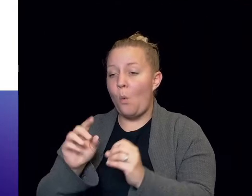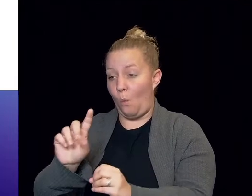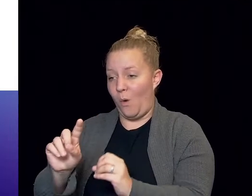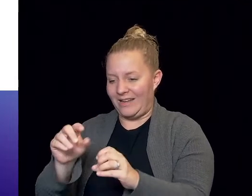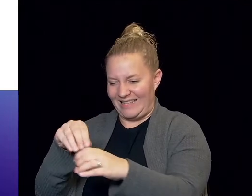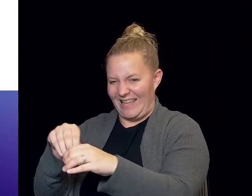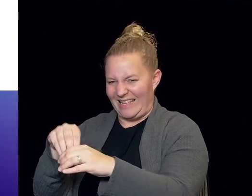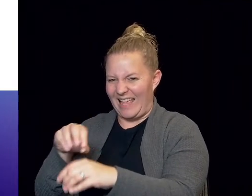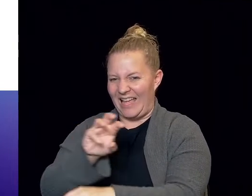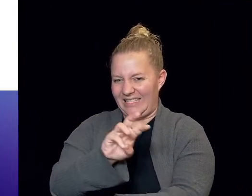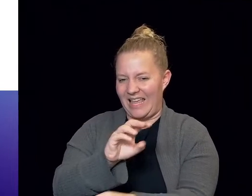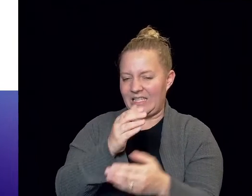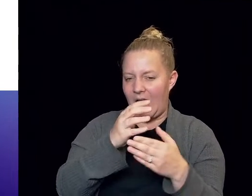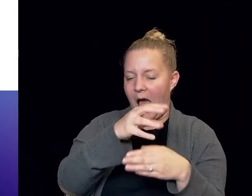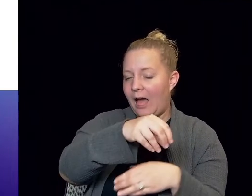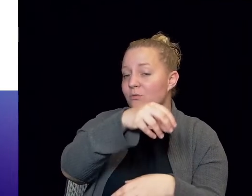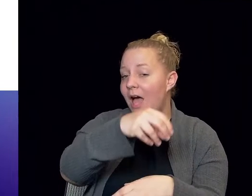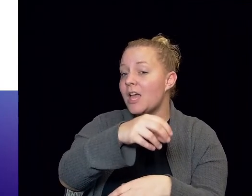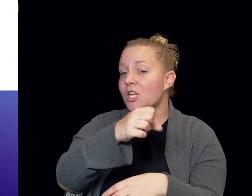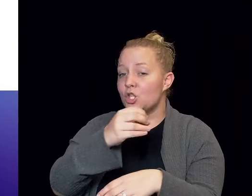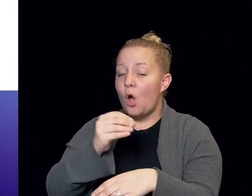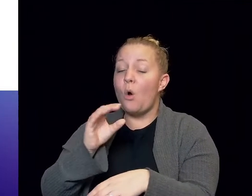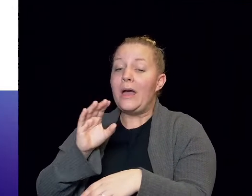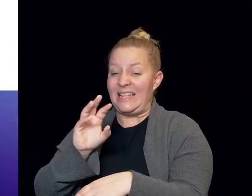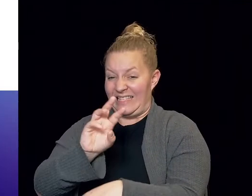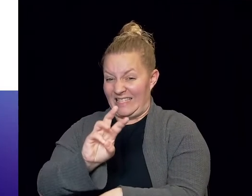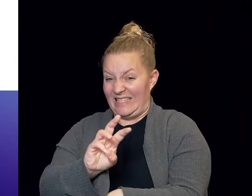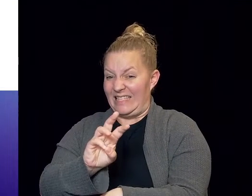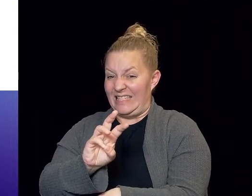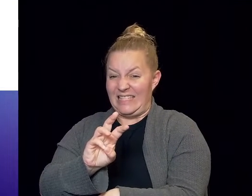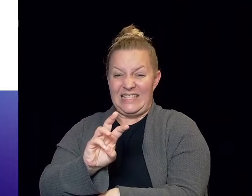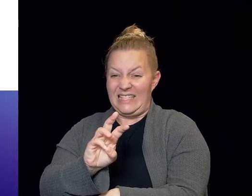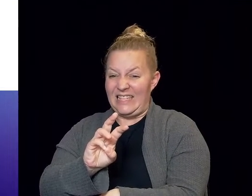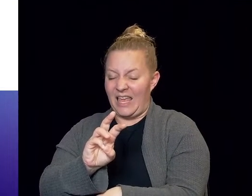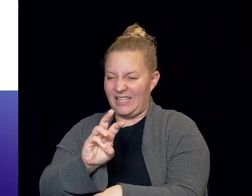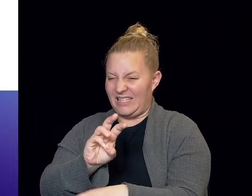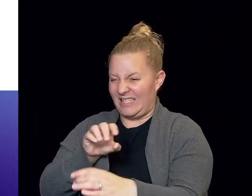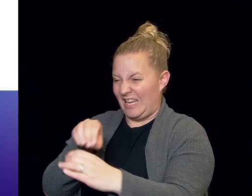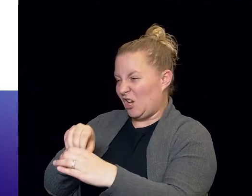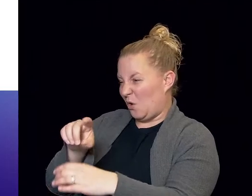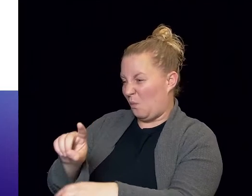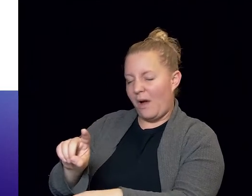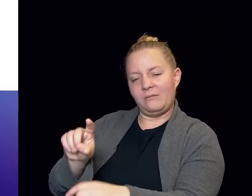6 does not go into 1 so therefore, you are going to include a decimal, a decimal, and a 0. So now,